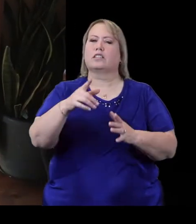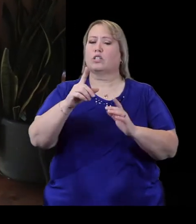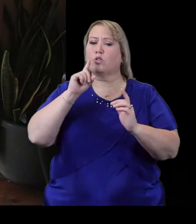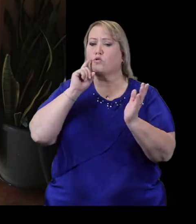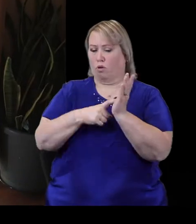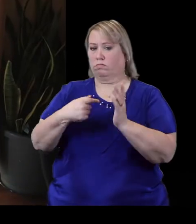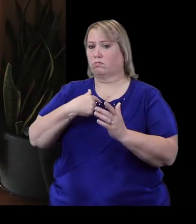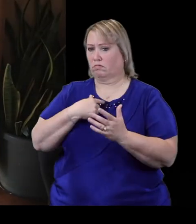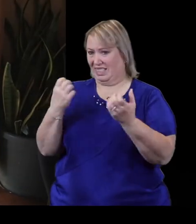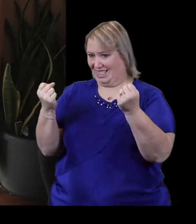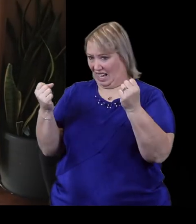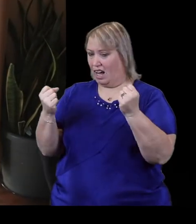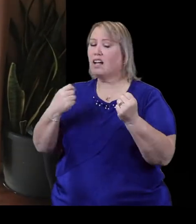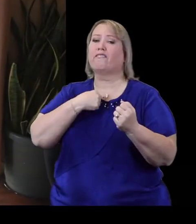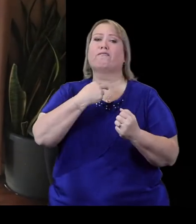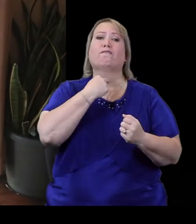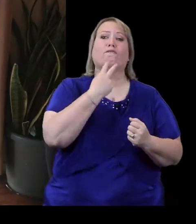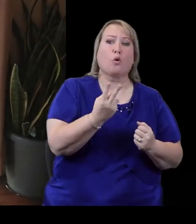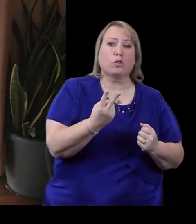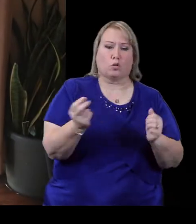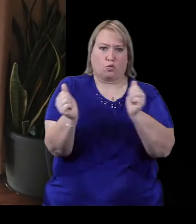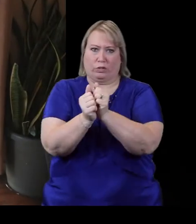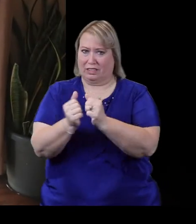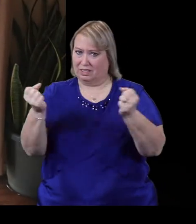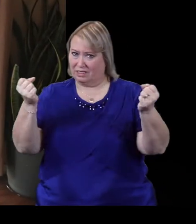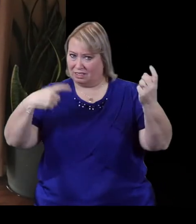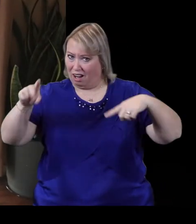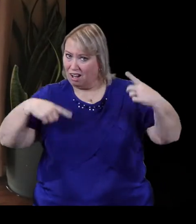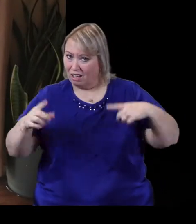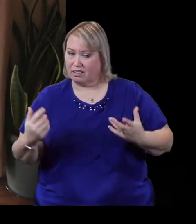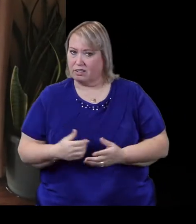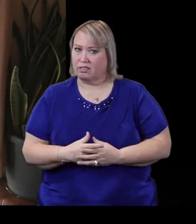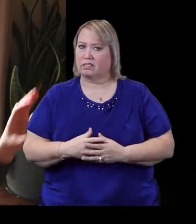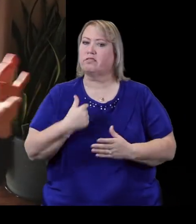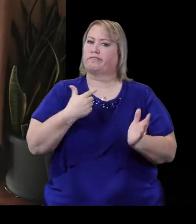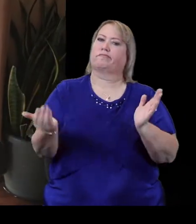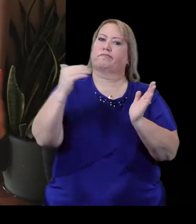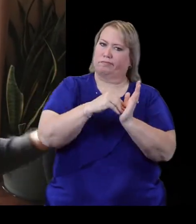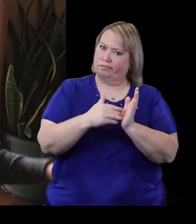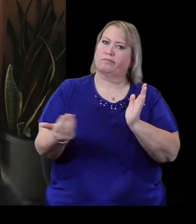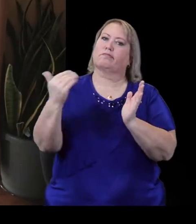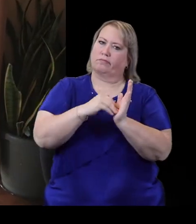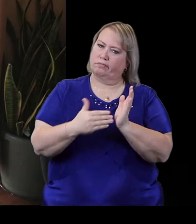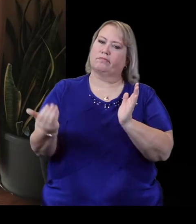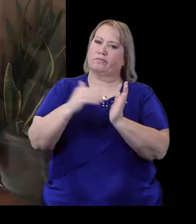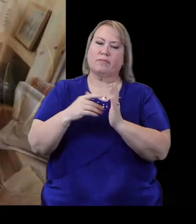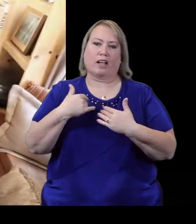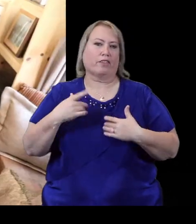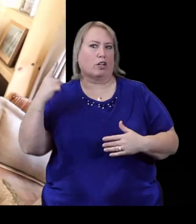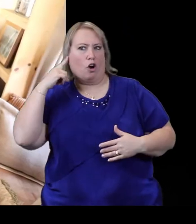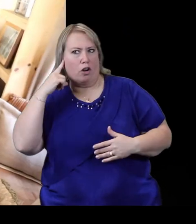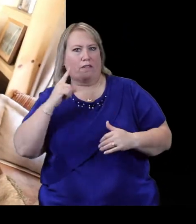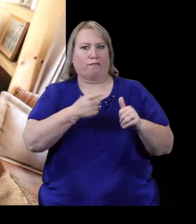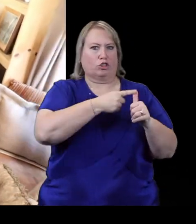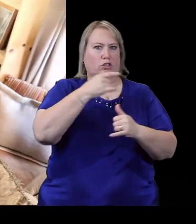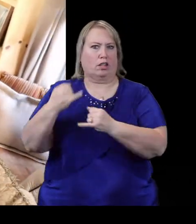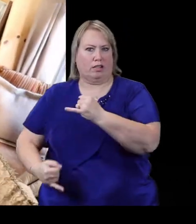I'm just vocalizing it and then giving that sign and then doing it again. So he's getting that auditory first and last. Put it on.